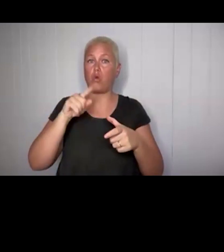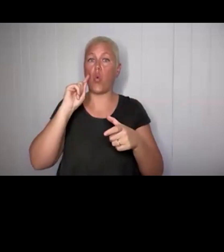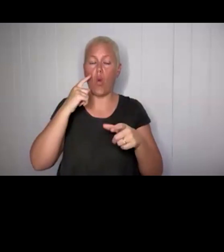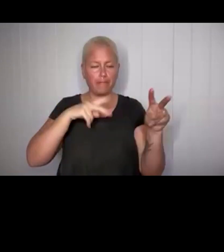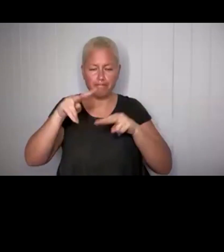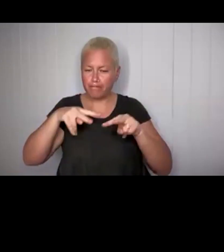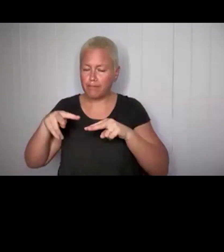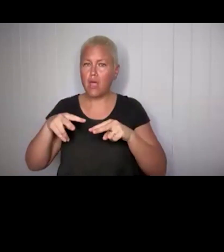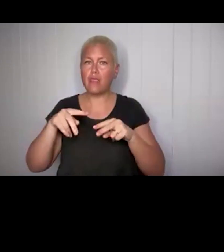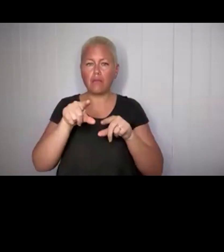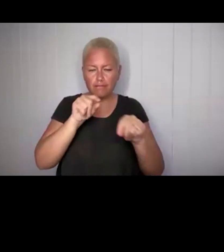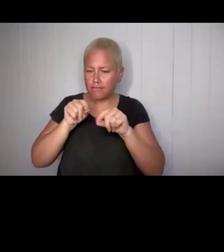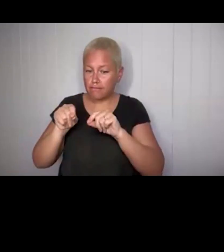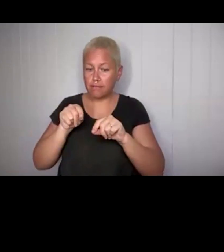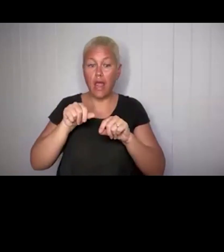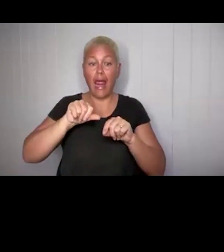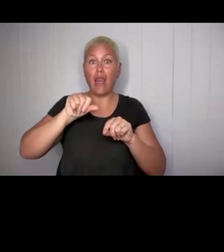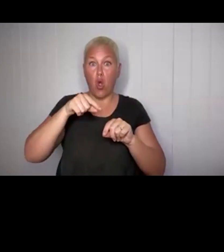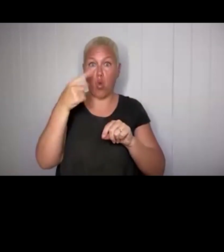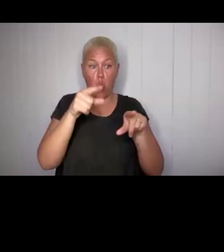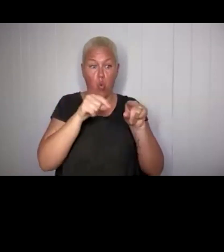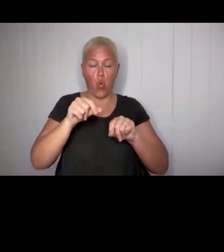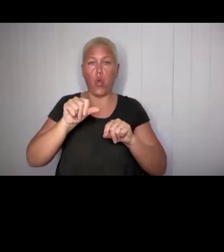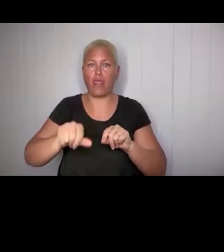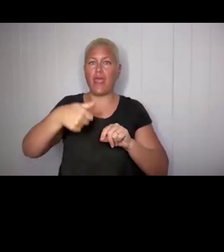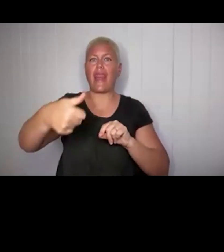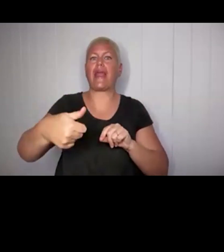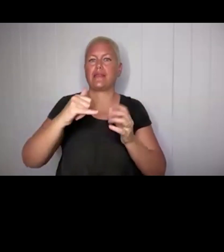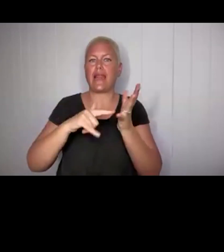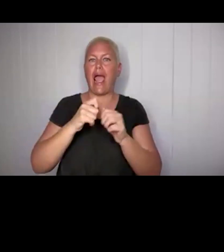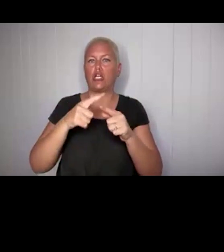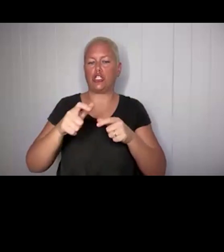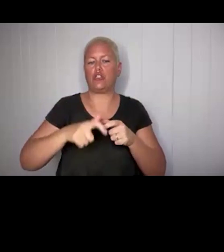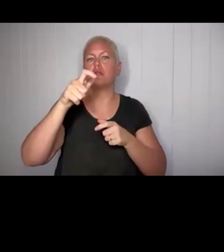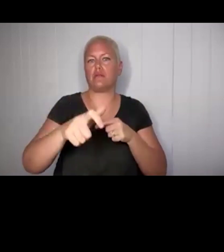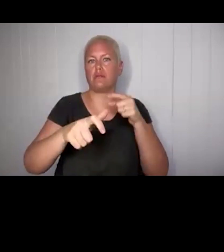Applicants will then progress to stage II, to prepare a full artistic proposal for the Australia